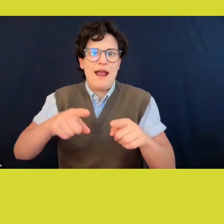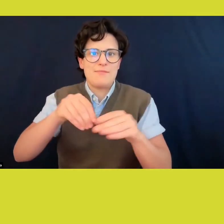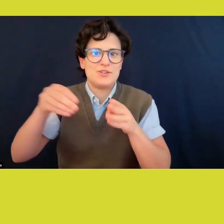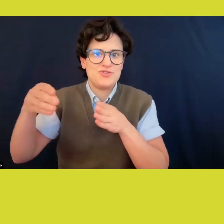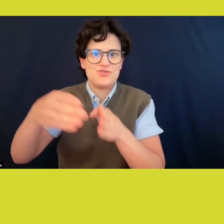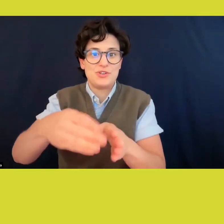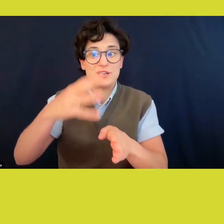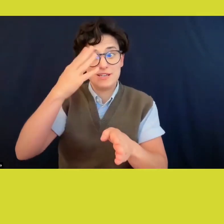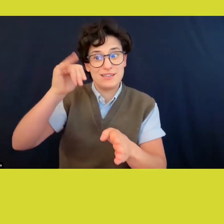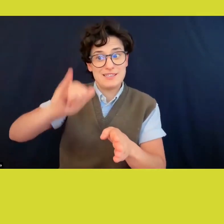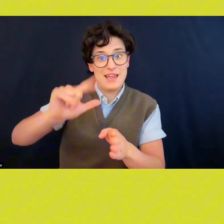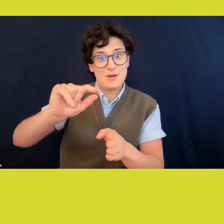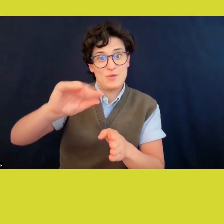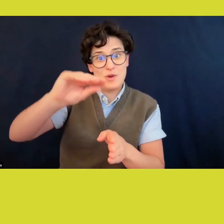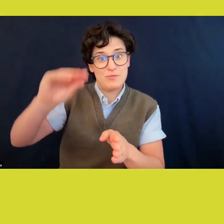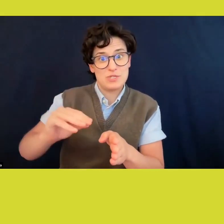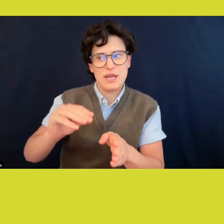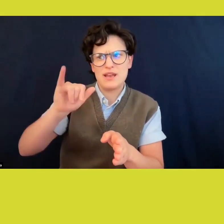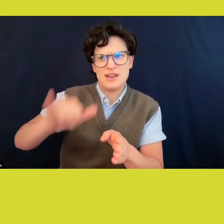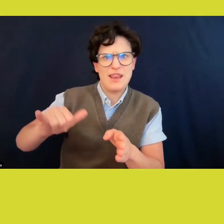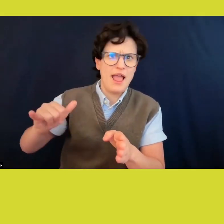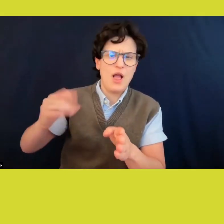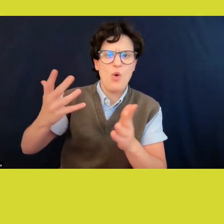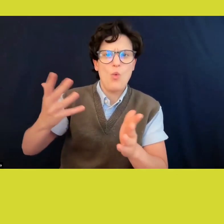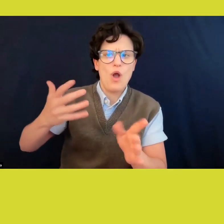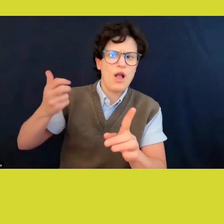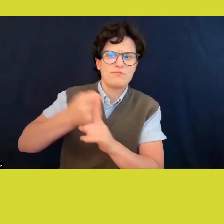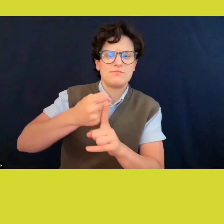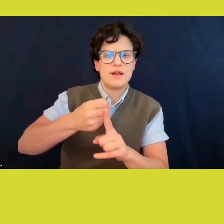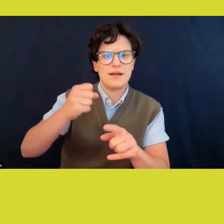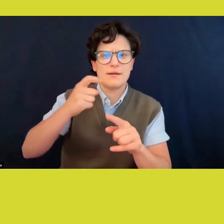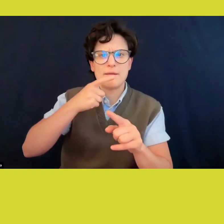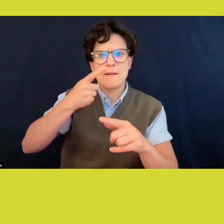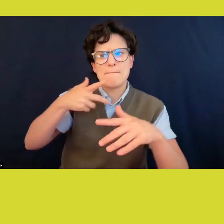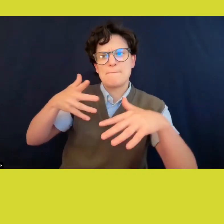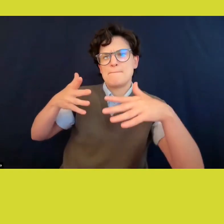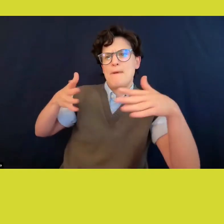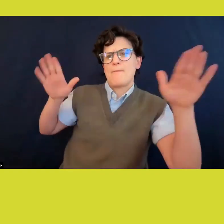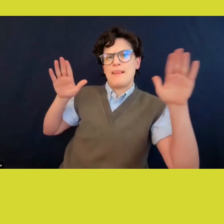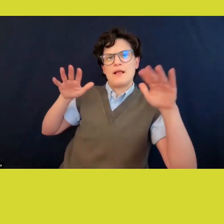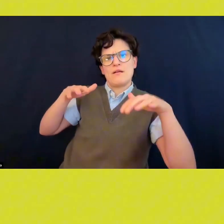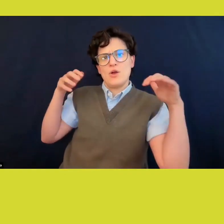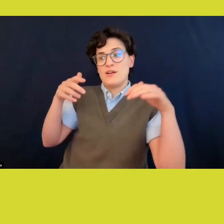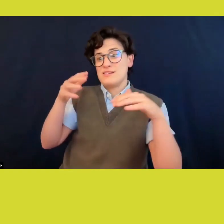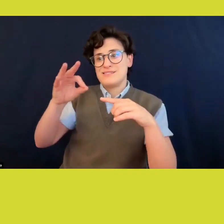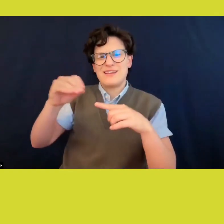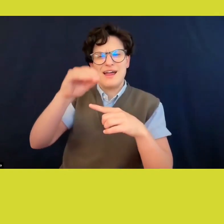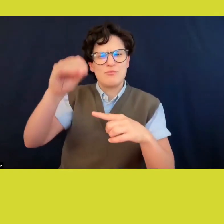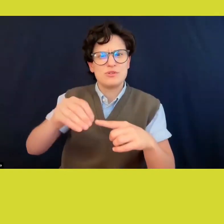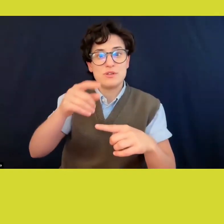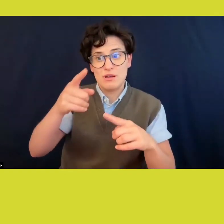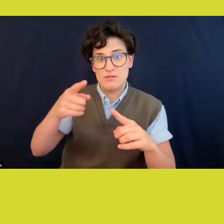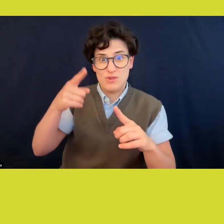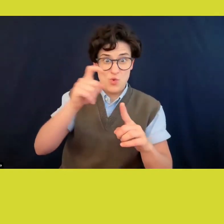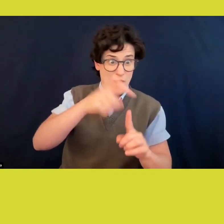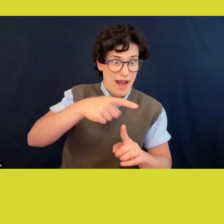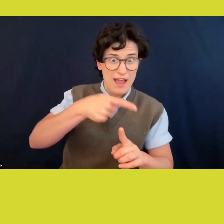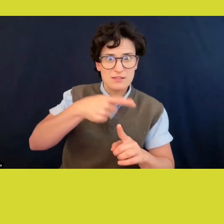homelessness is. 90% of the public, when you ask them, you know, who do you see as homeless, they would